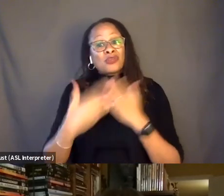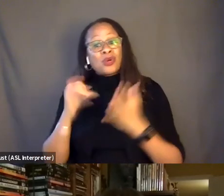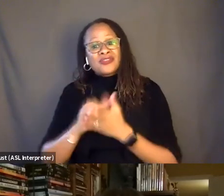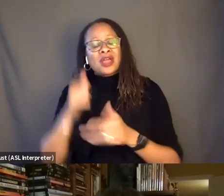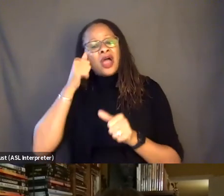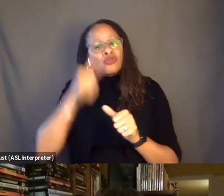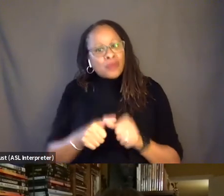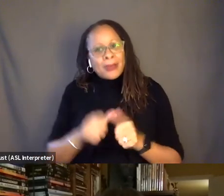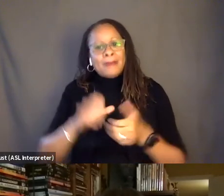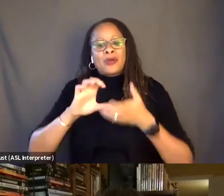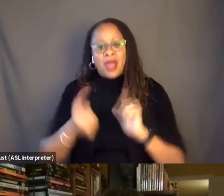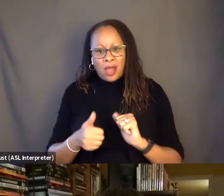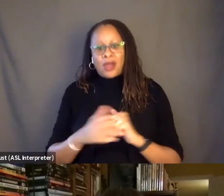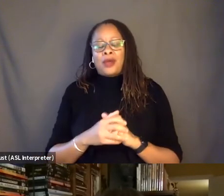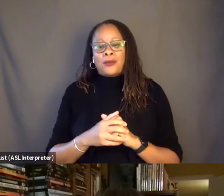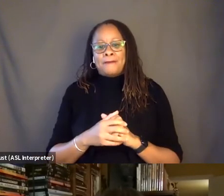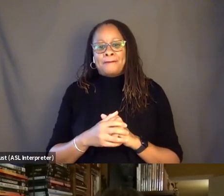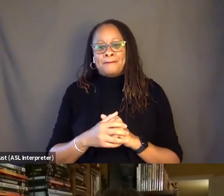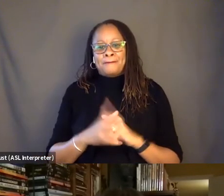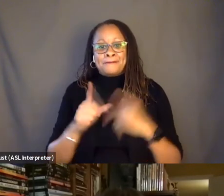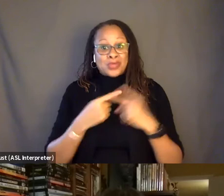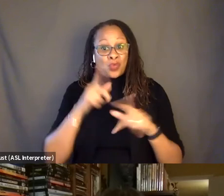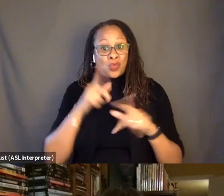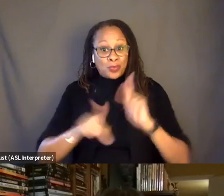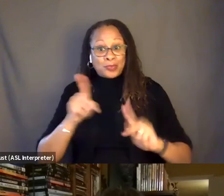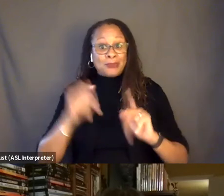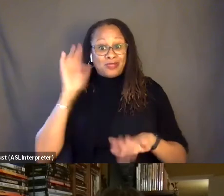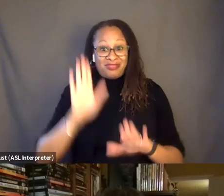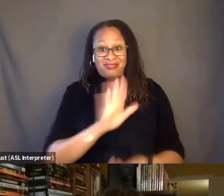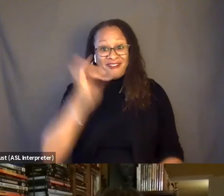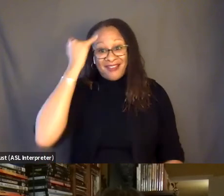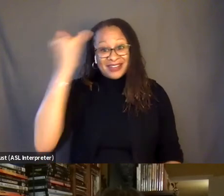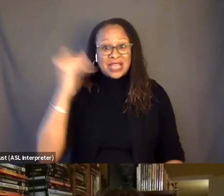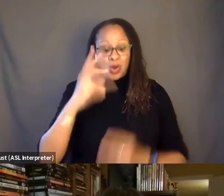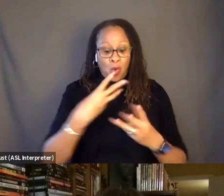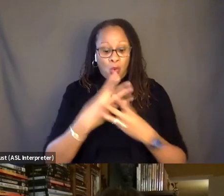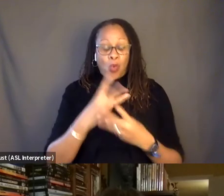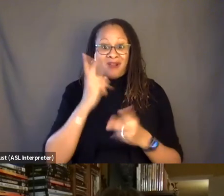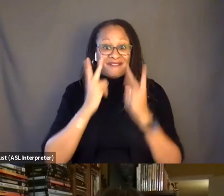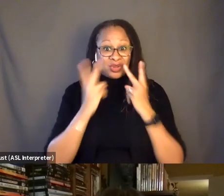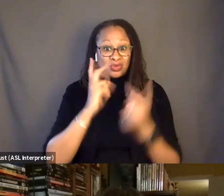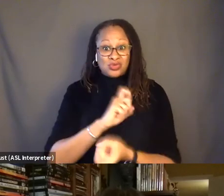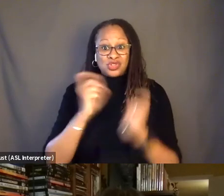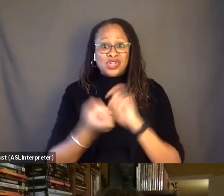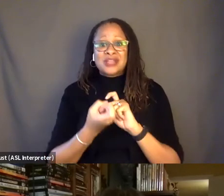how, when people's ideas and worldviews are changed, what happens to them?